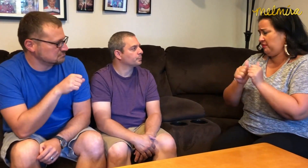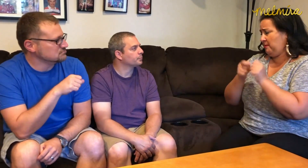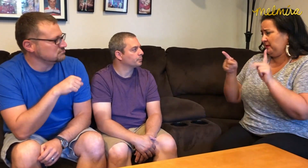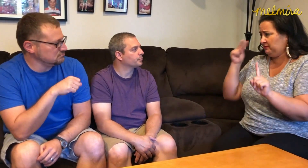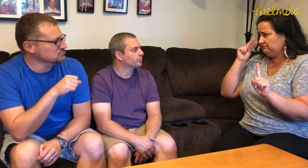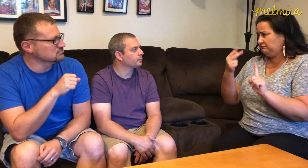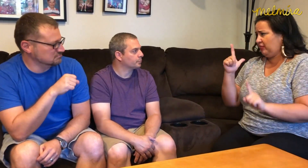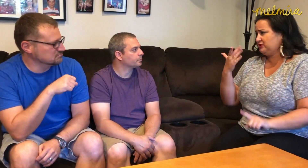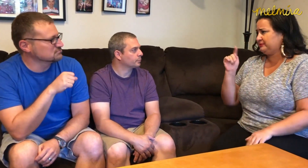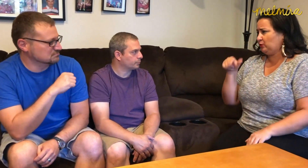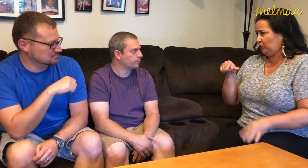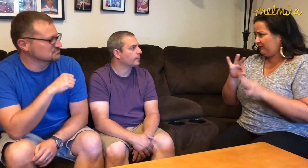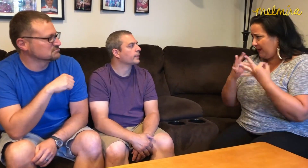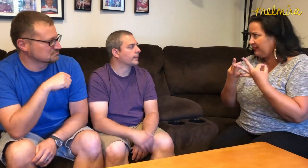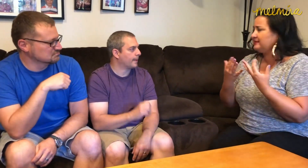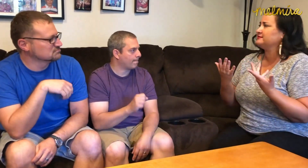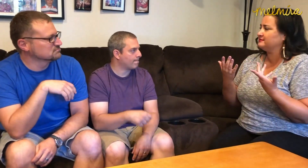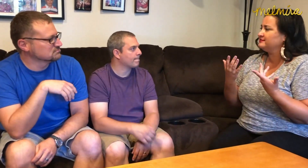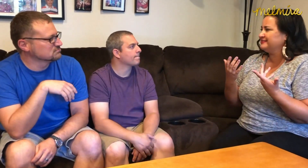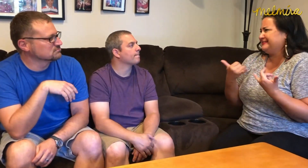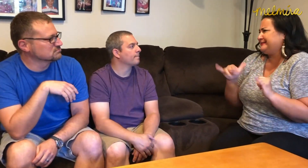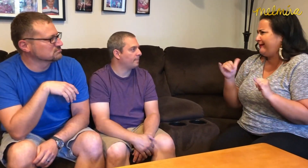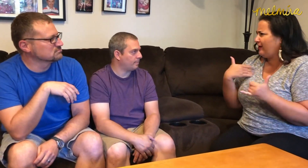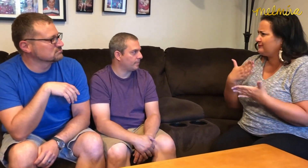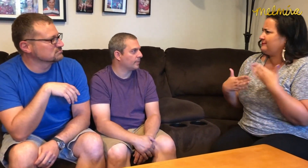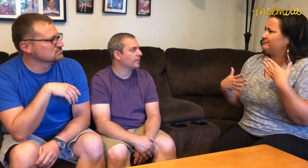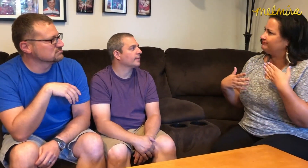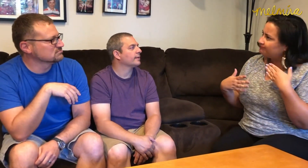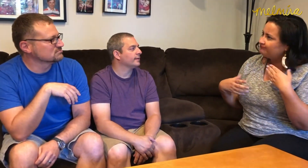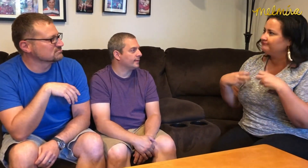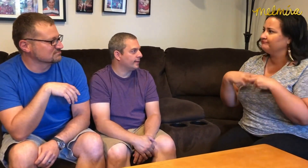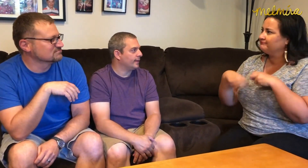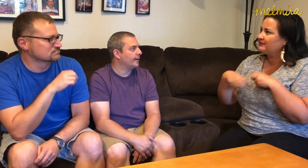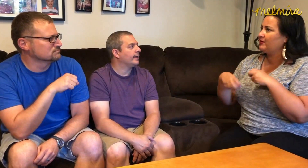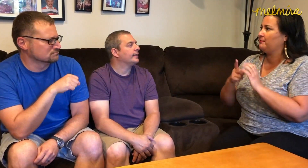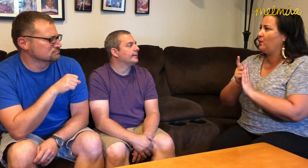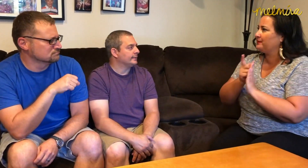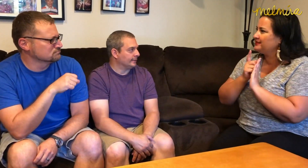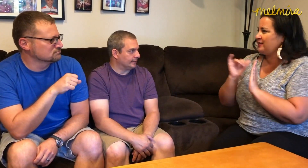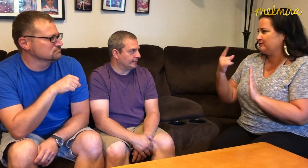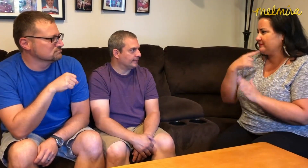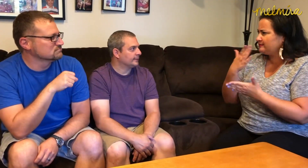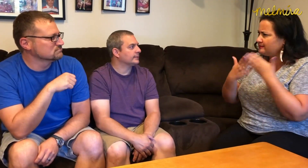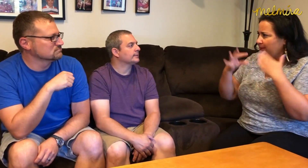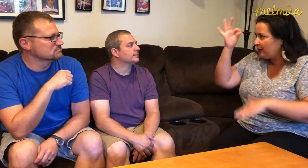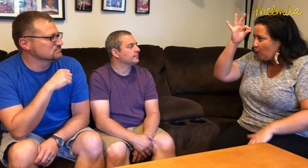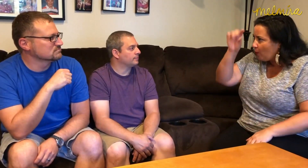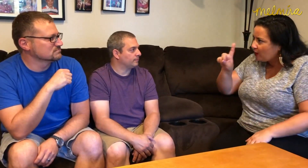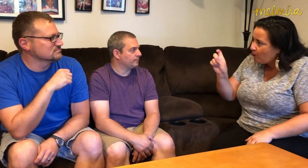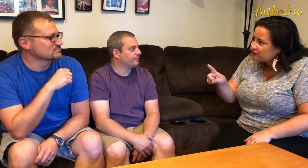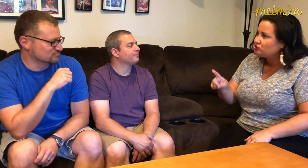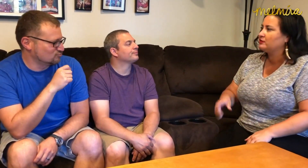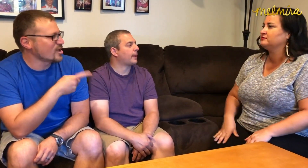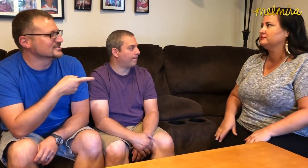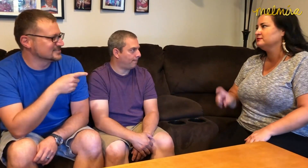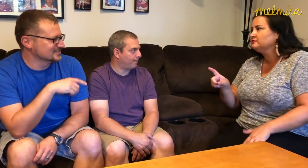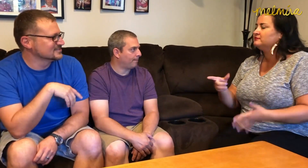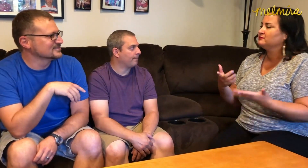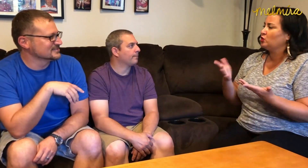with people's perspectives on LGBTQ families, we still have some difficult moments. Like you said, you got asked some ignorant questions.